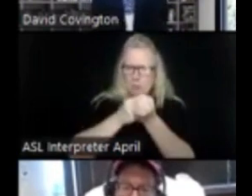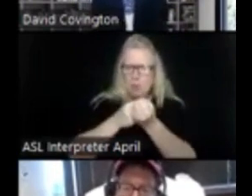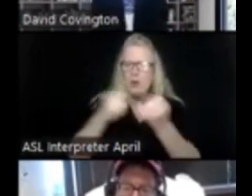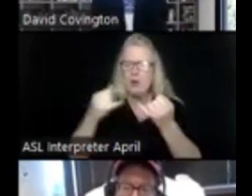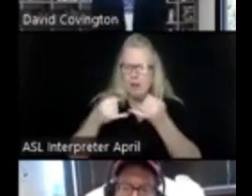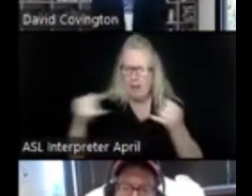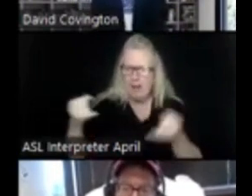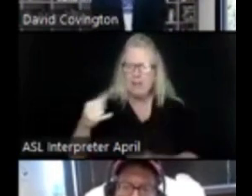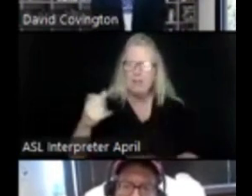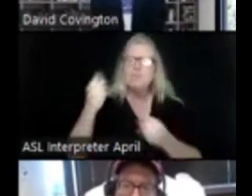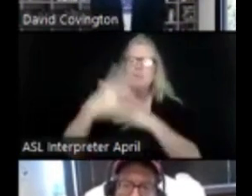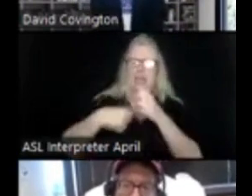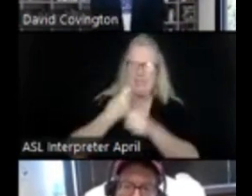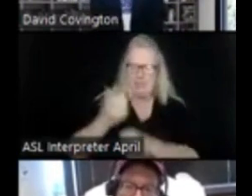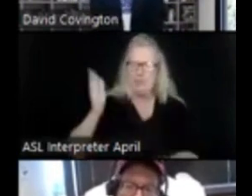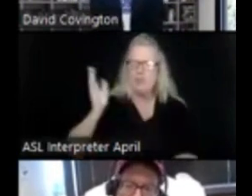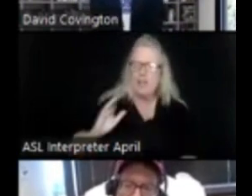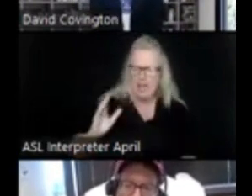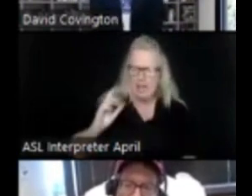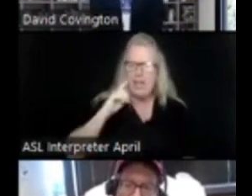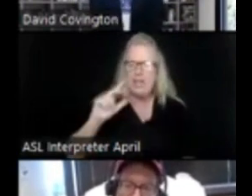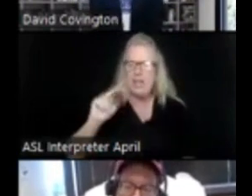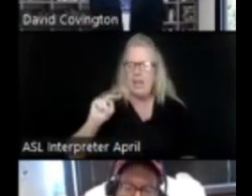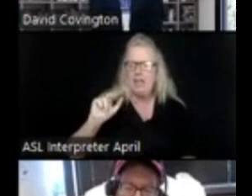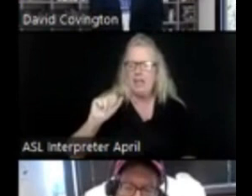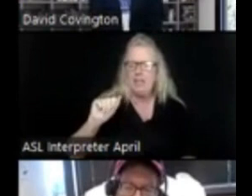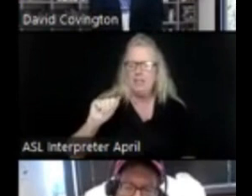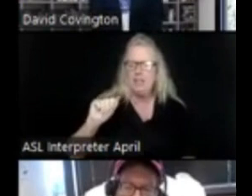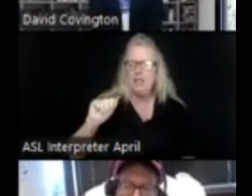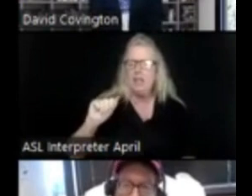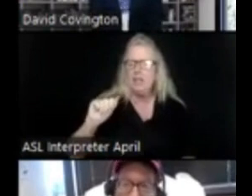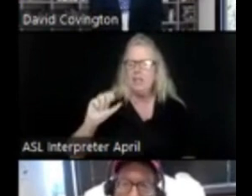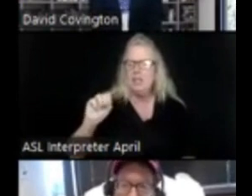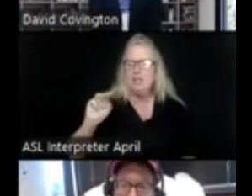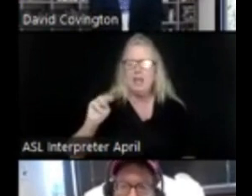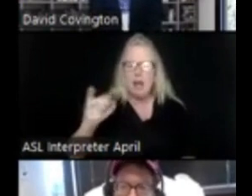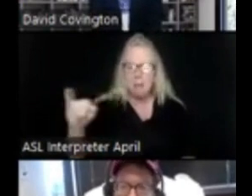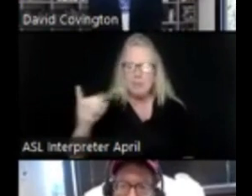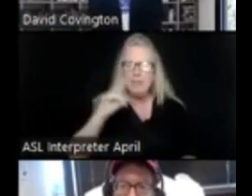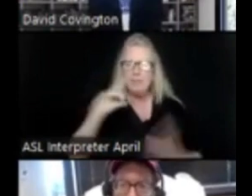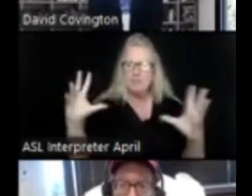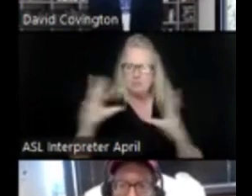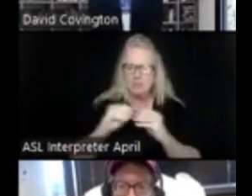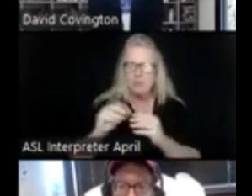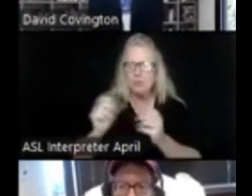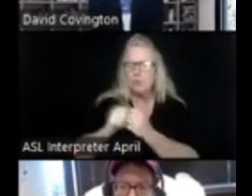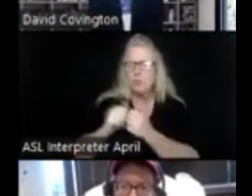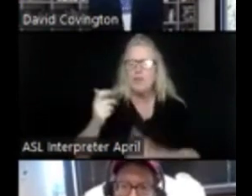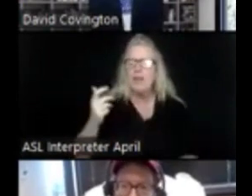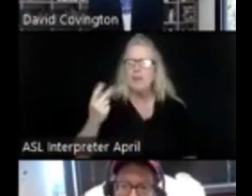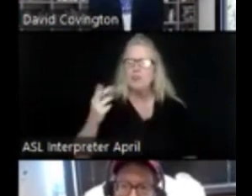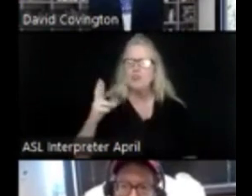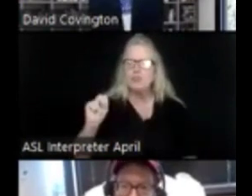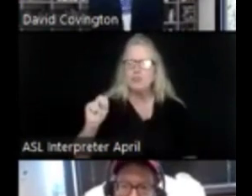YEARS AGO I WAS MEETING WITH KRISTEN AND I MET MRS.